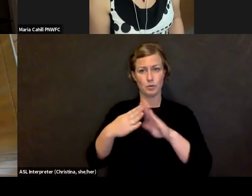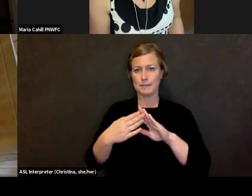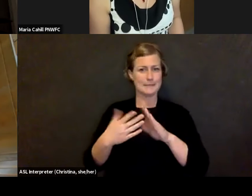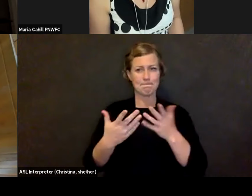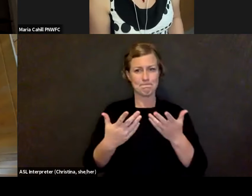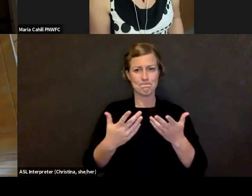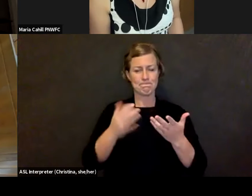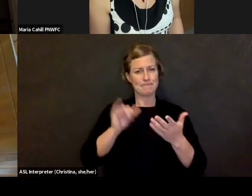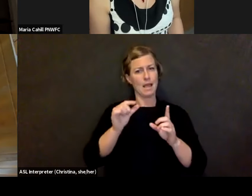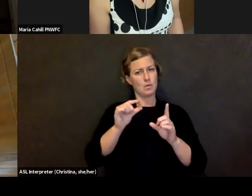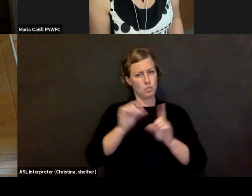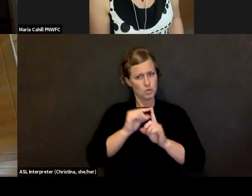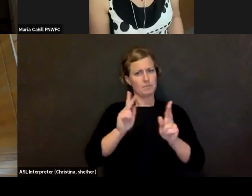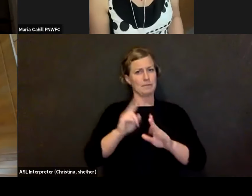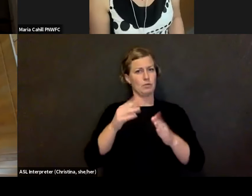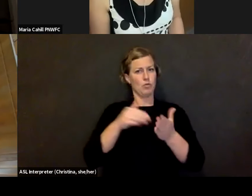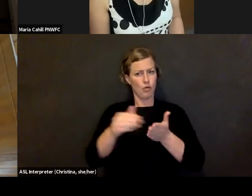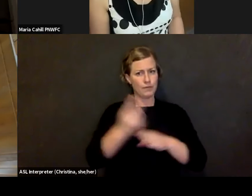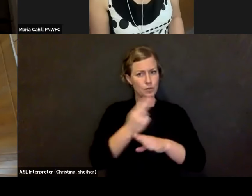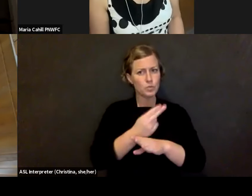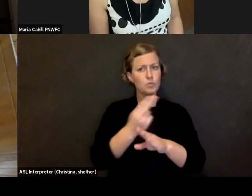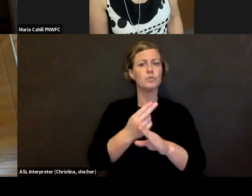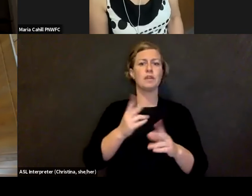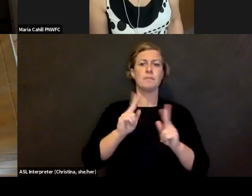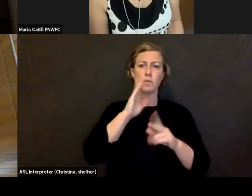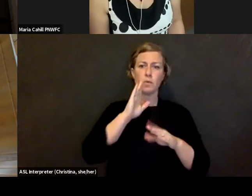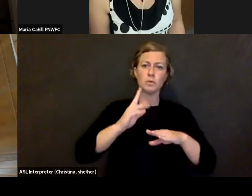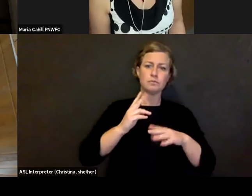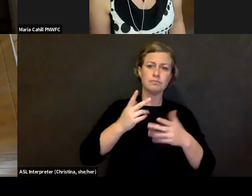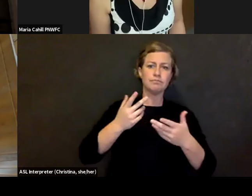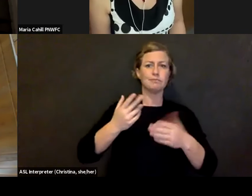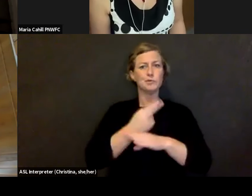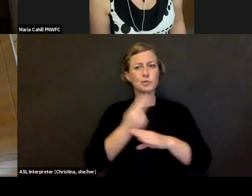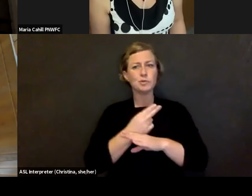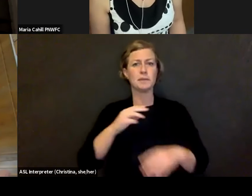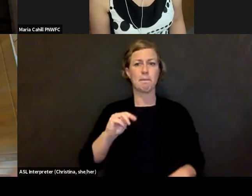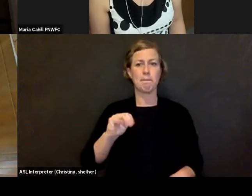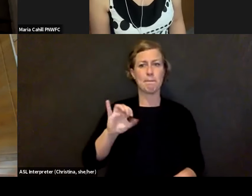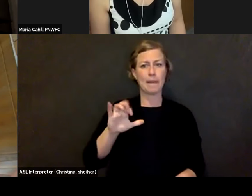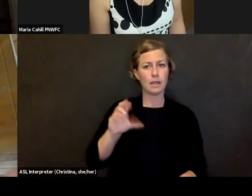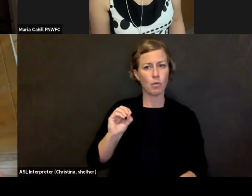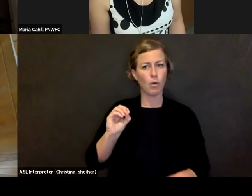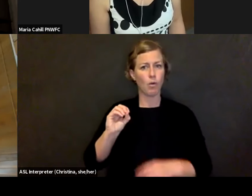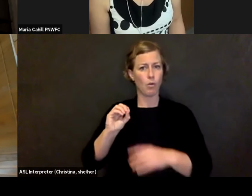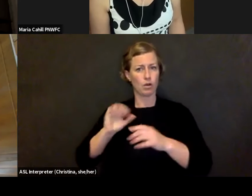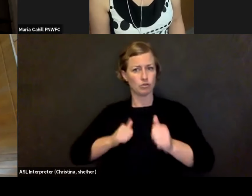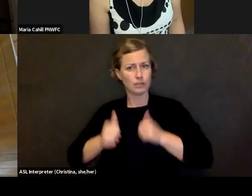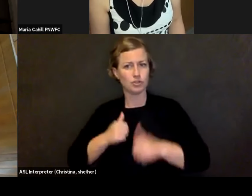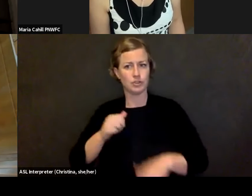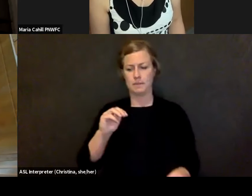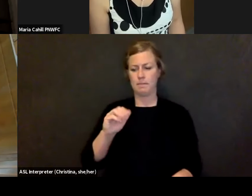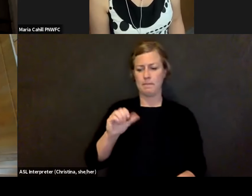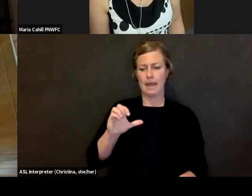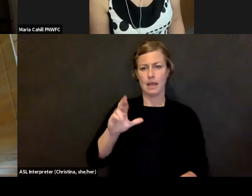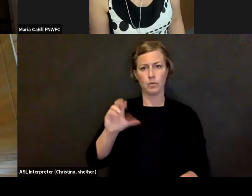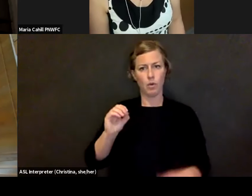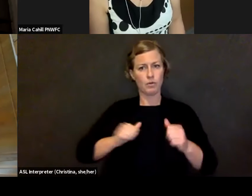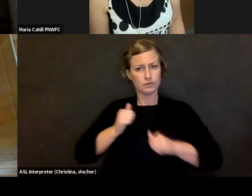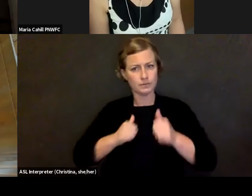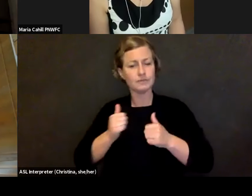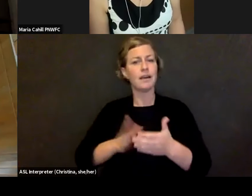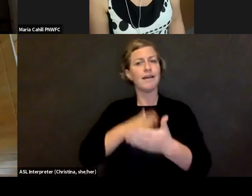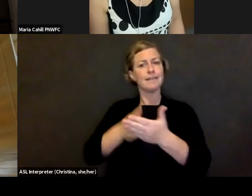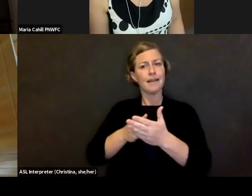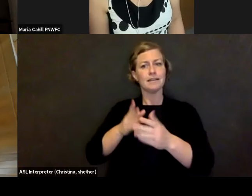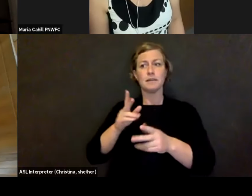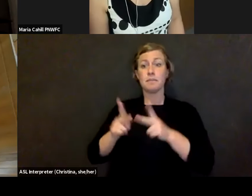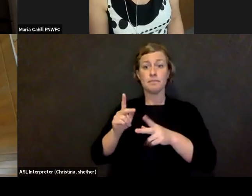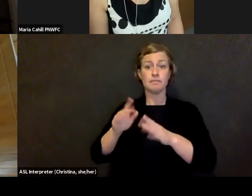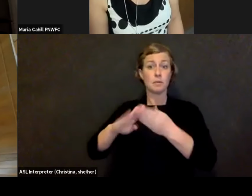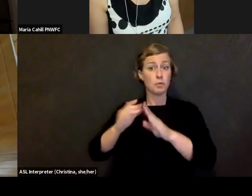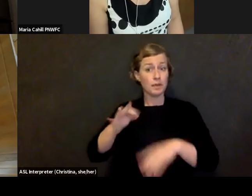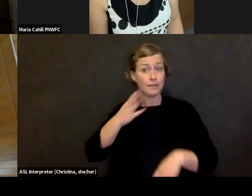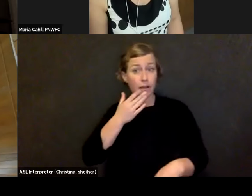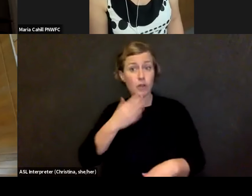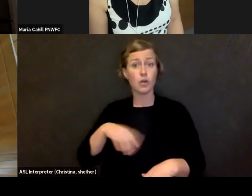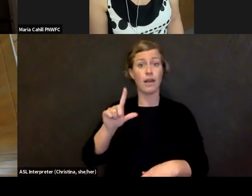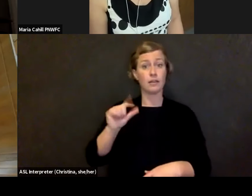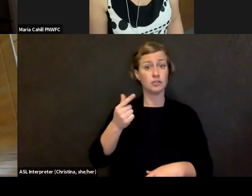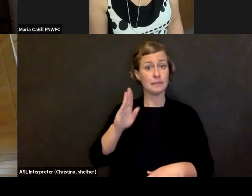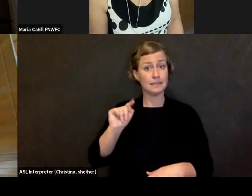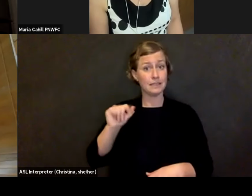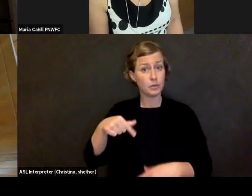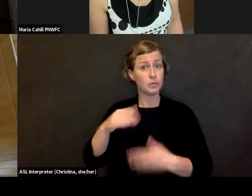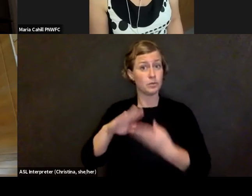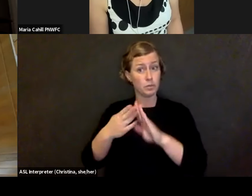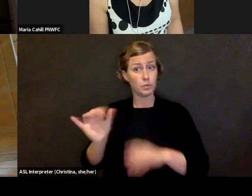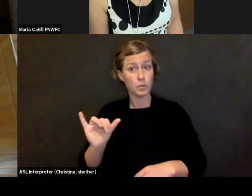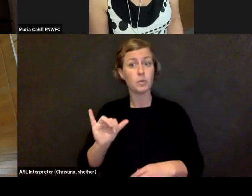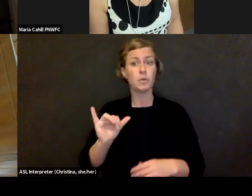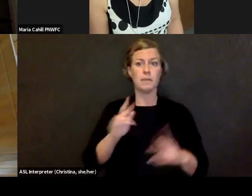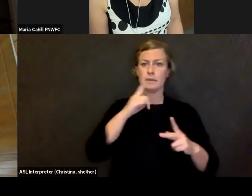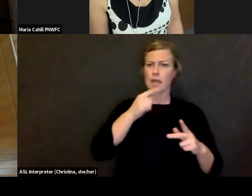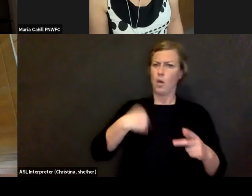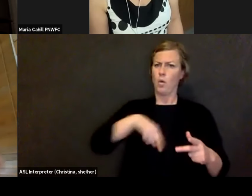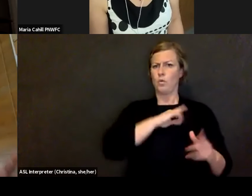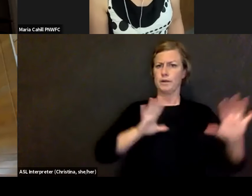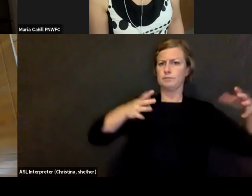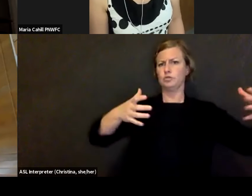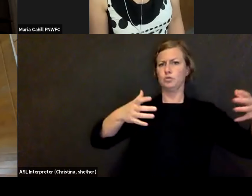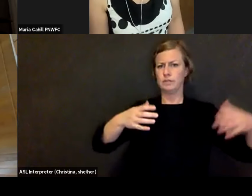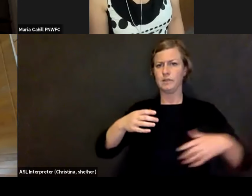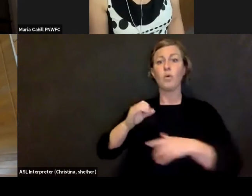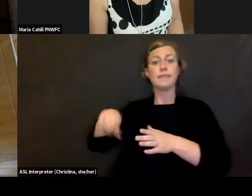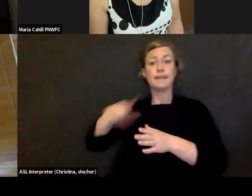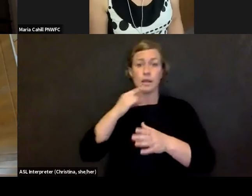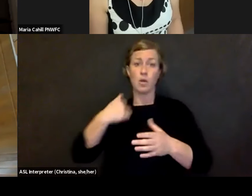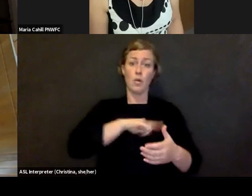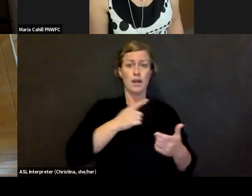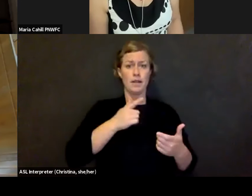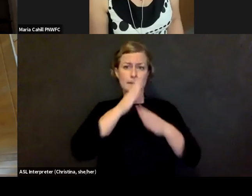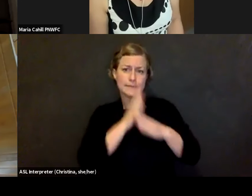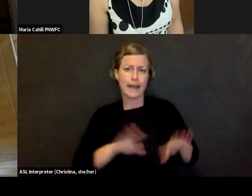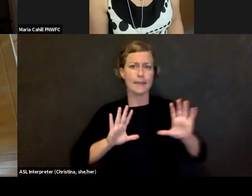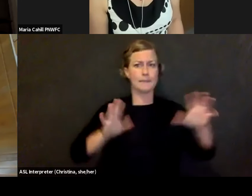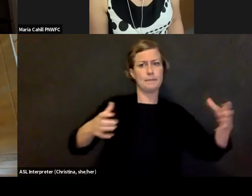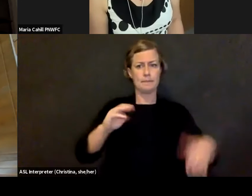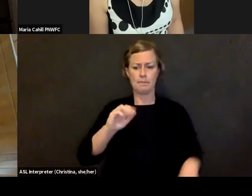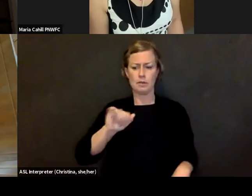constantly